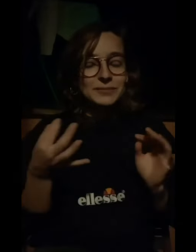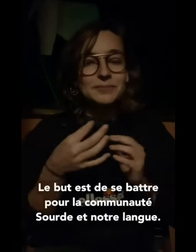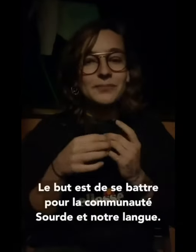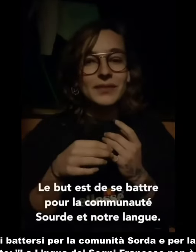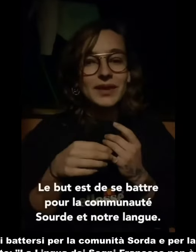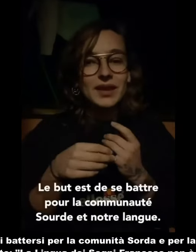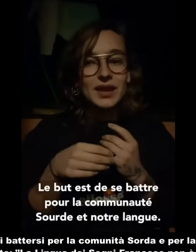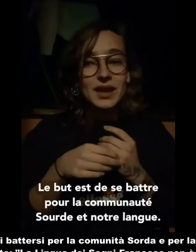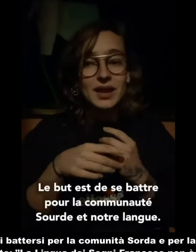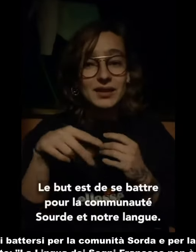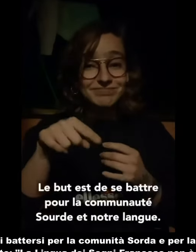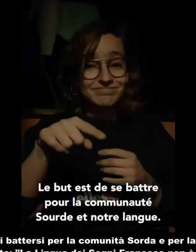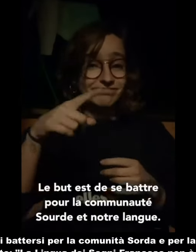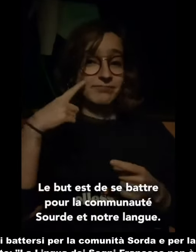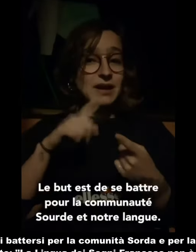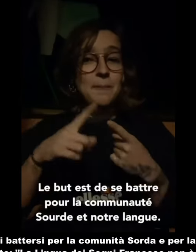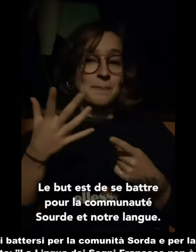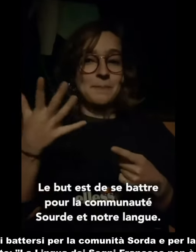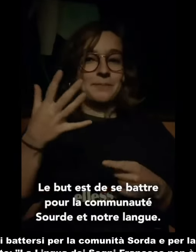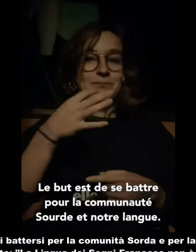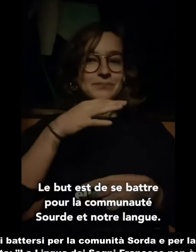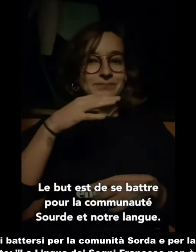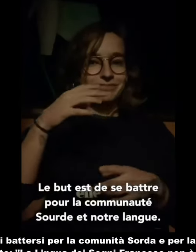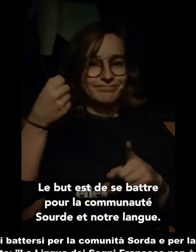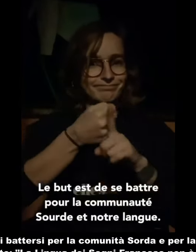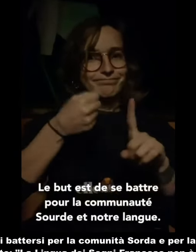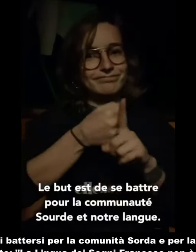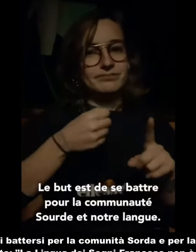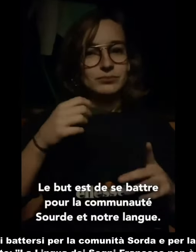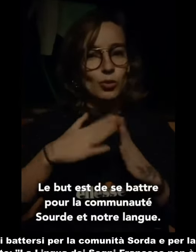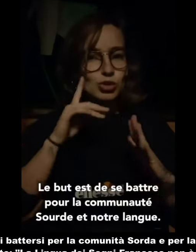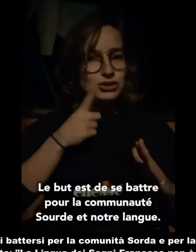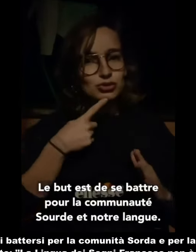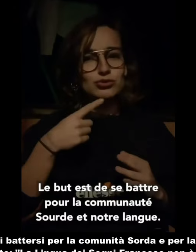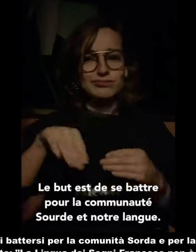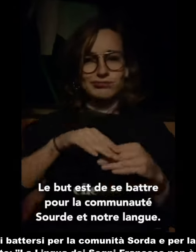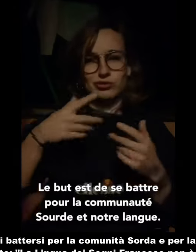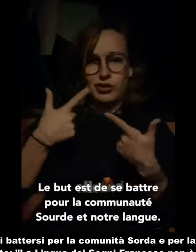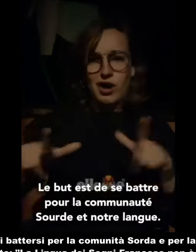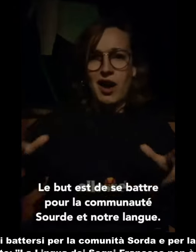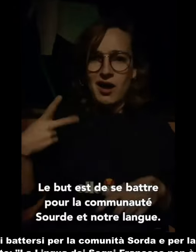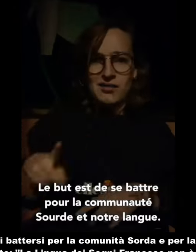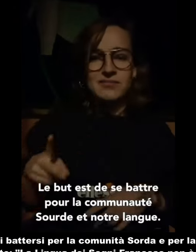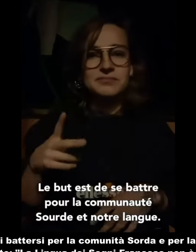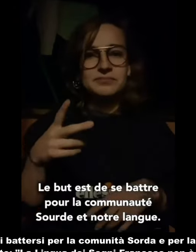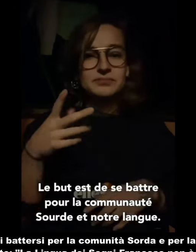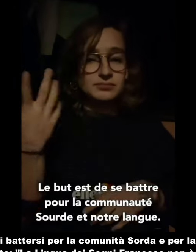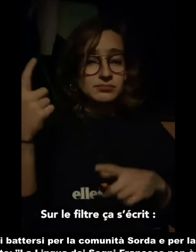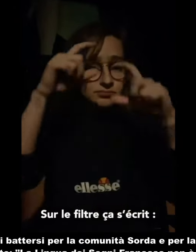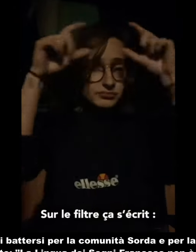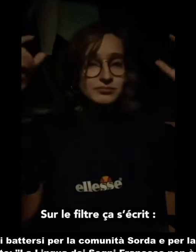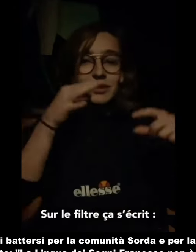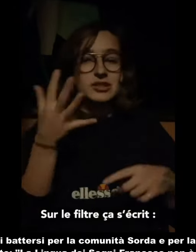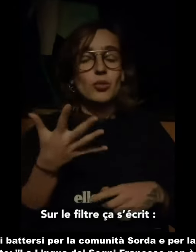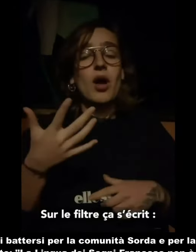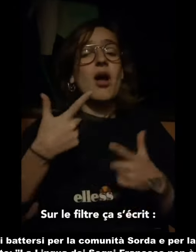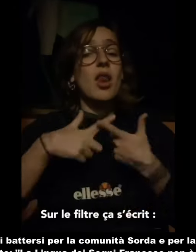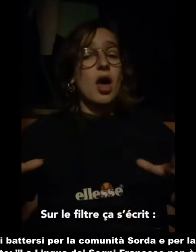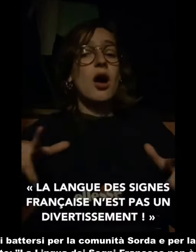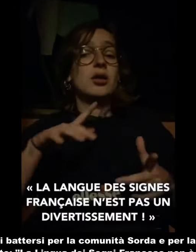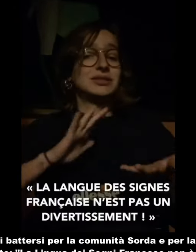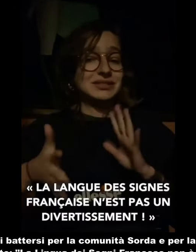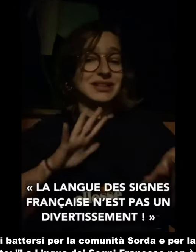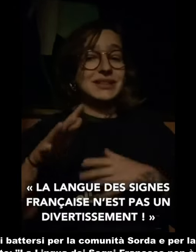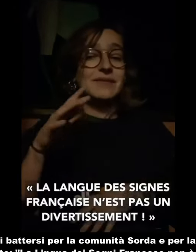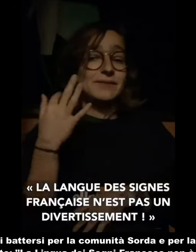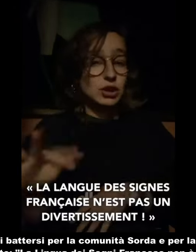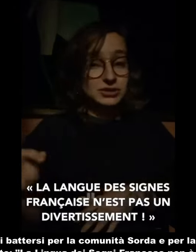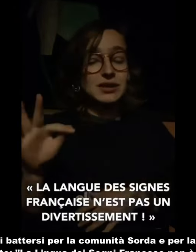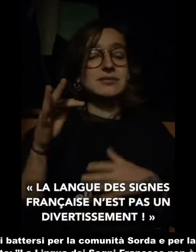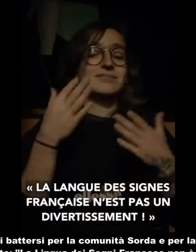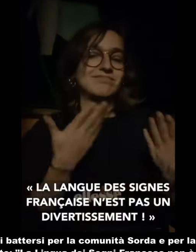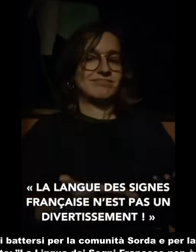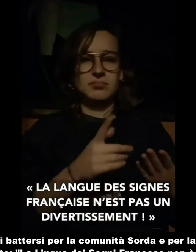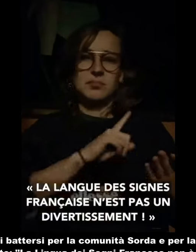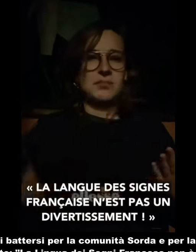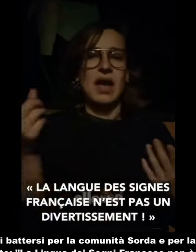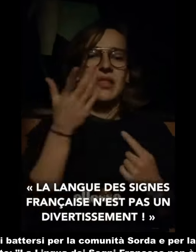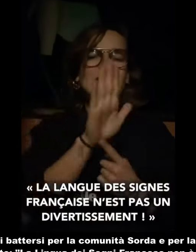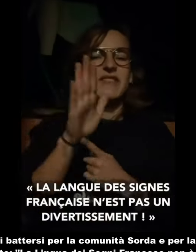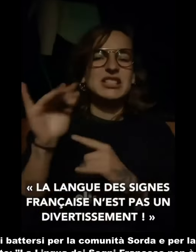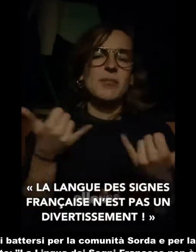The aim is to fight for the Deaf community and for our language. The filter is "French Sing Language is not a joke"